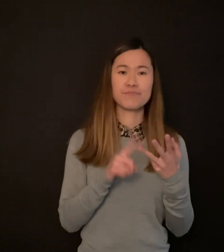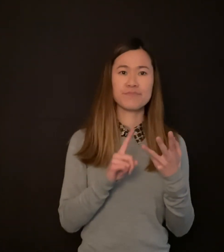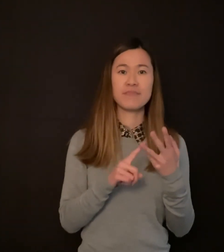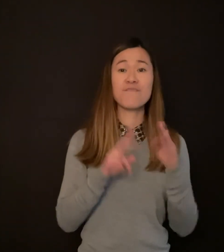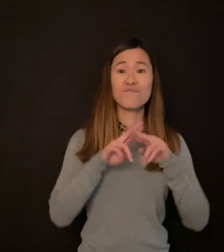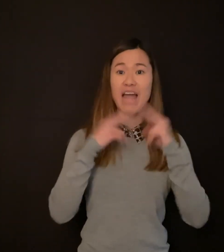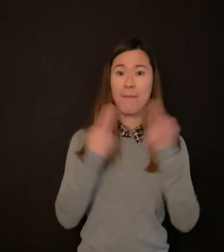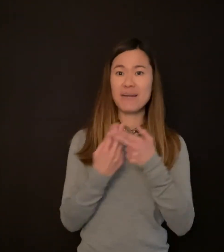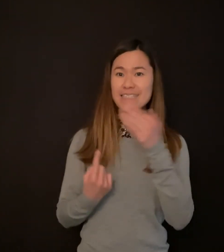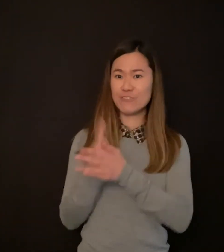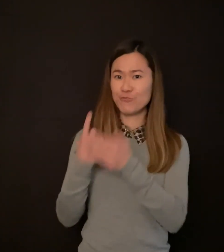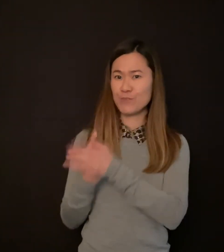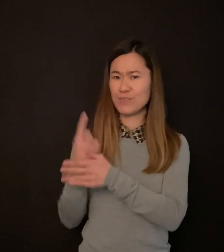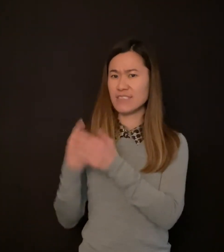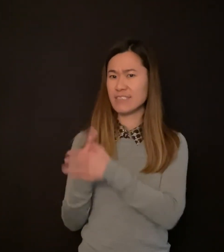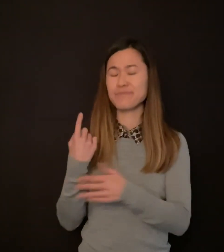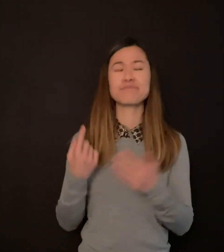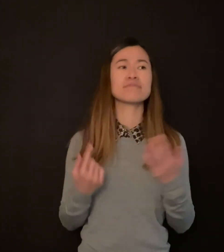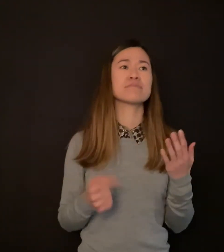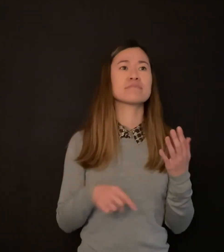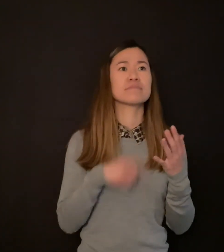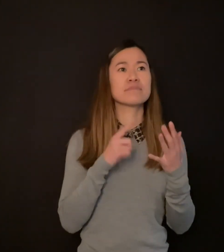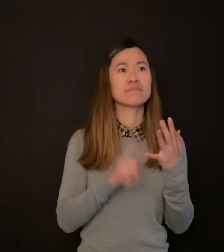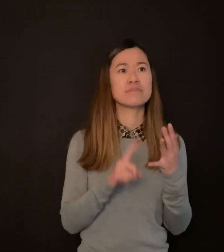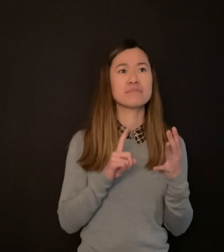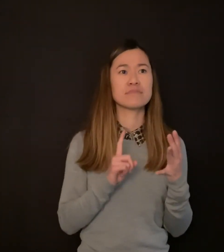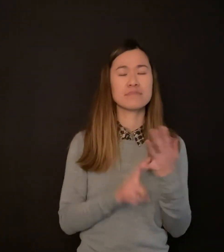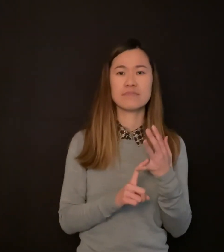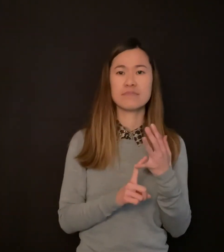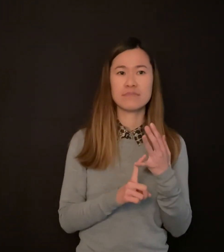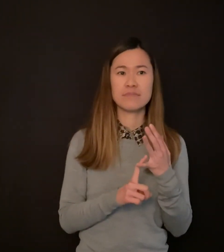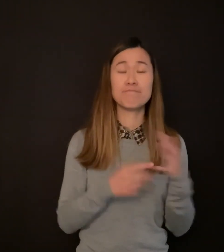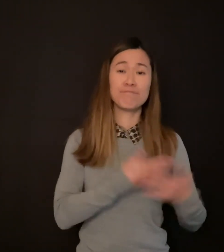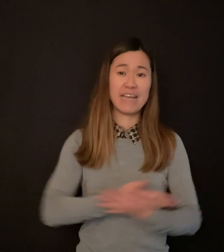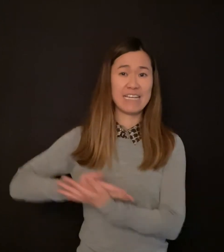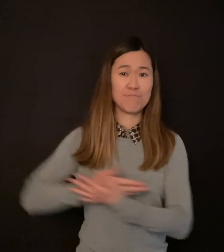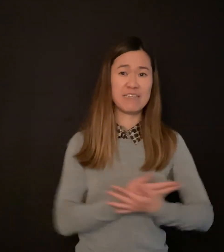counseling, and help from their friends and family to discuss things.